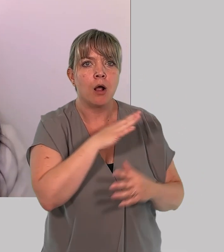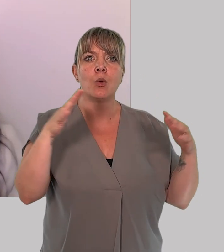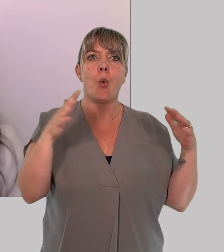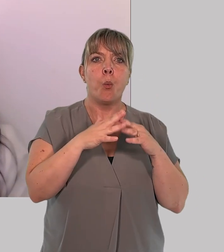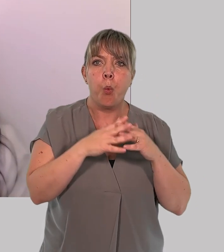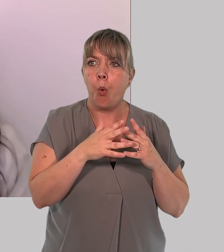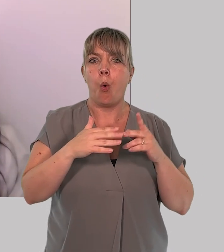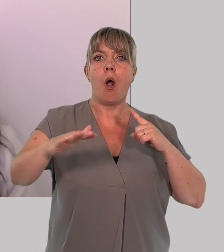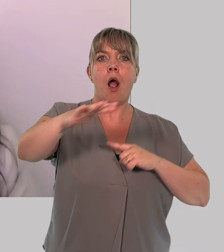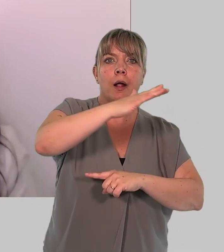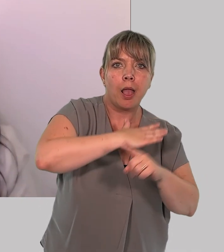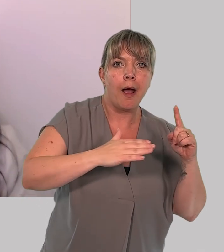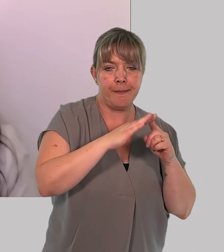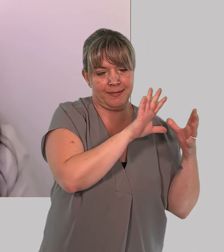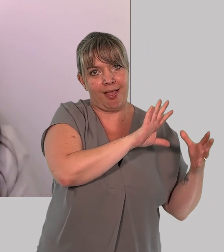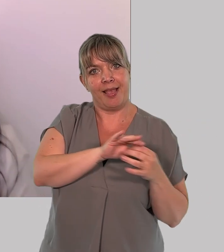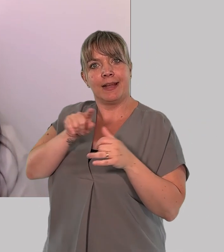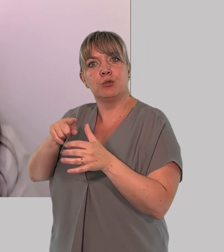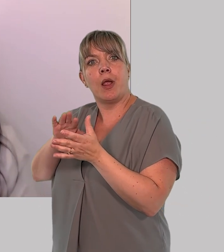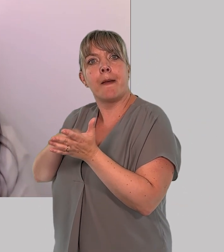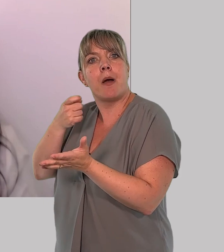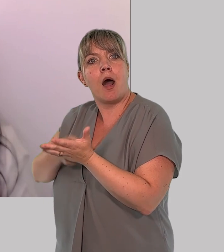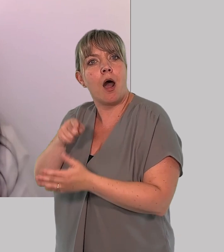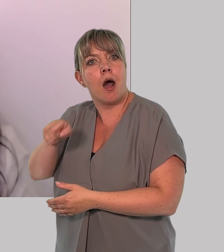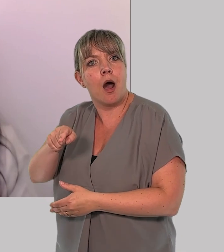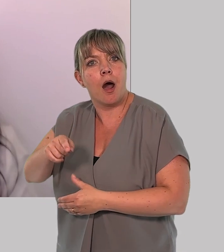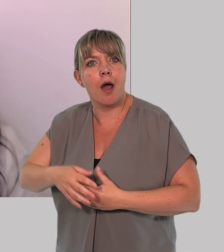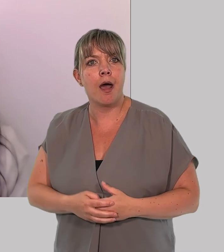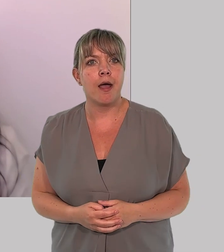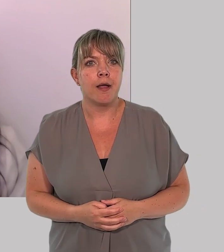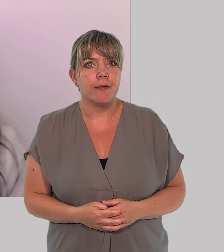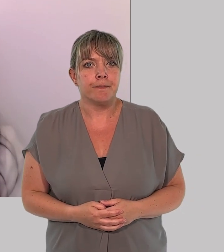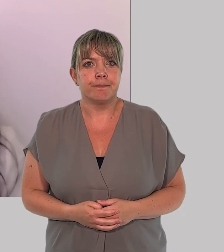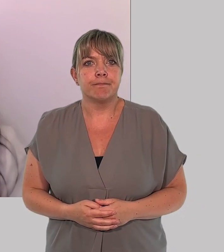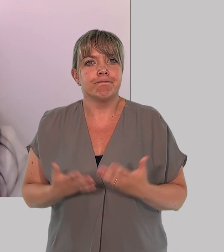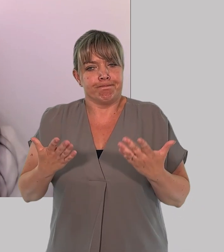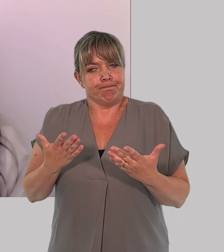and in order to tackle AMR, significant cross sectoral collaboration and research on both